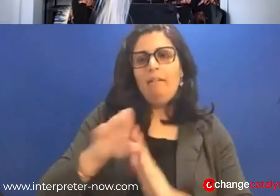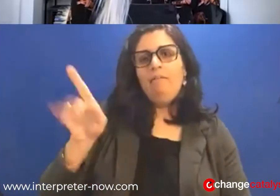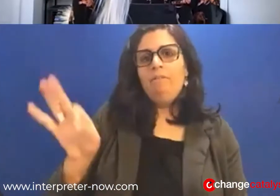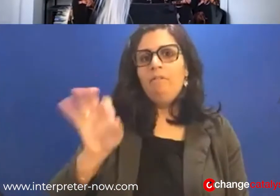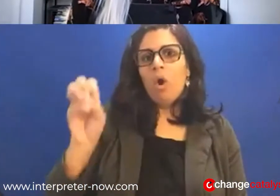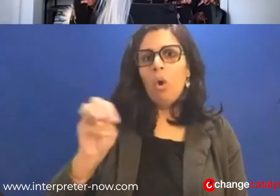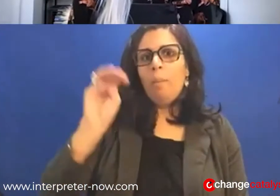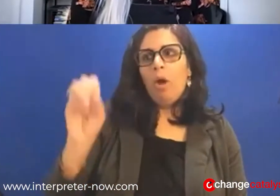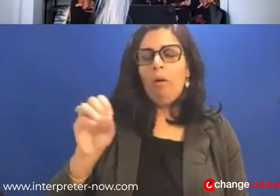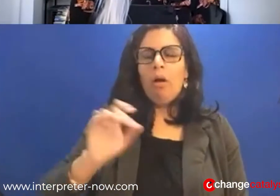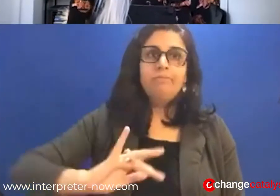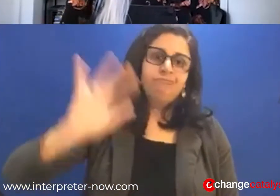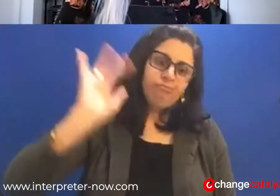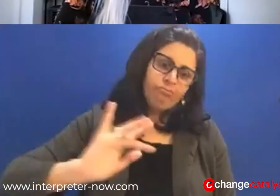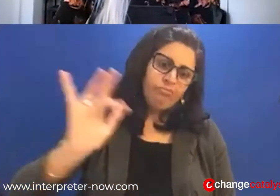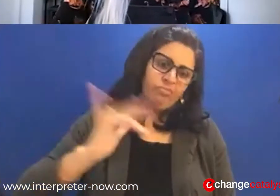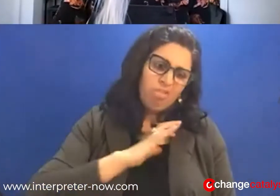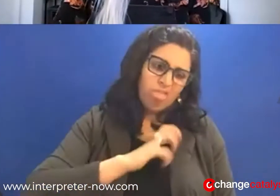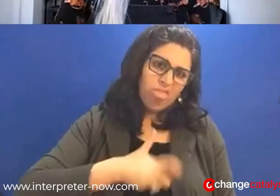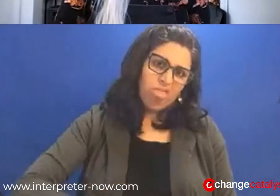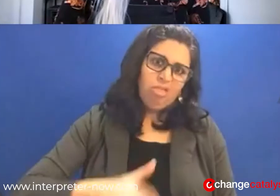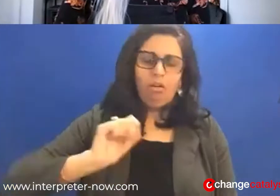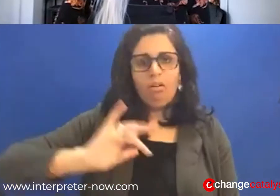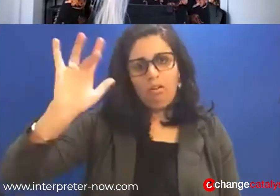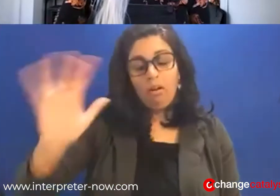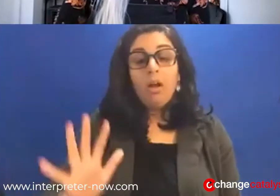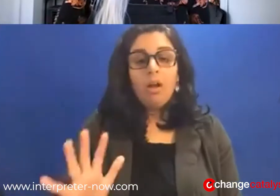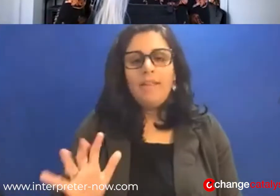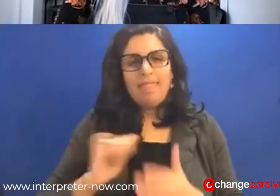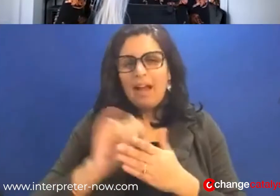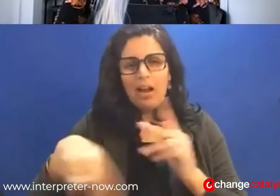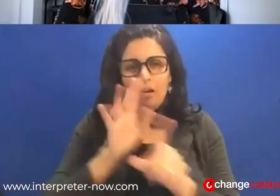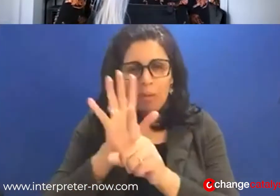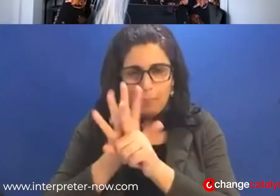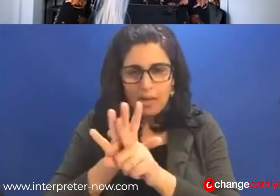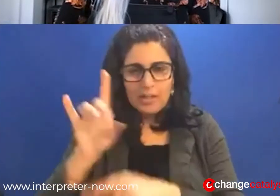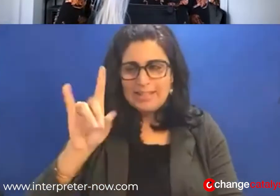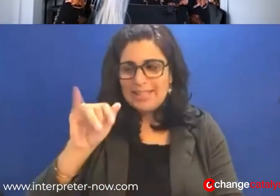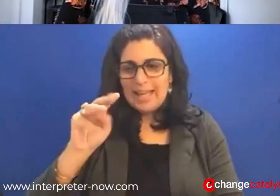are kind of inherent to social media dynamics. And so, a lot of that.